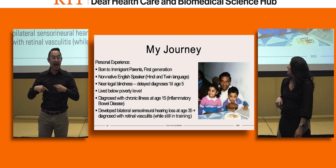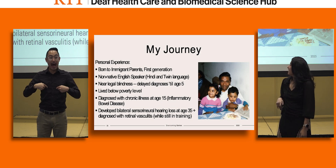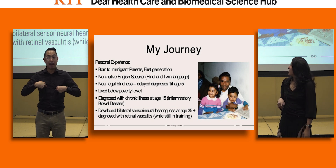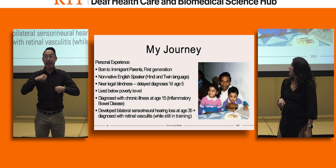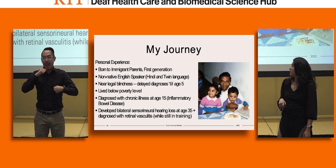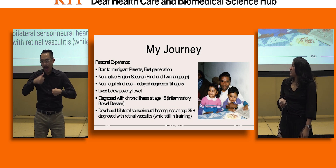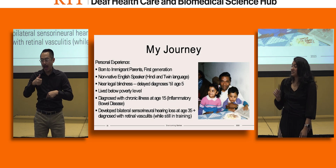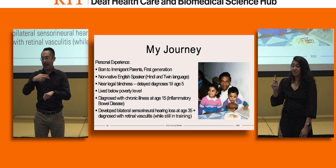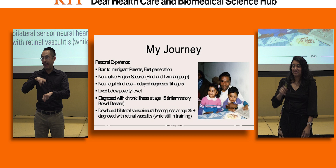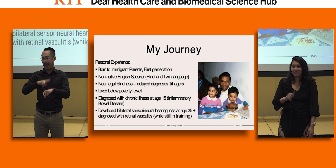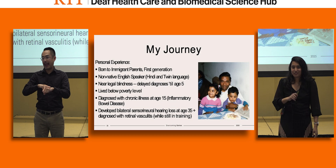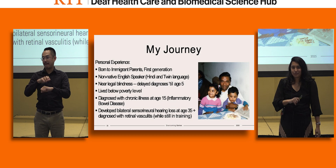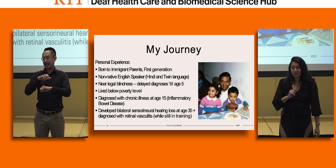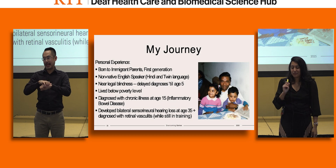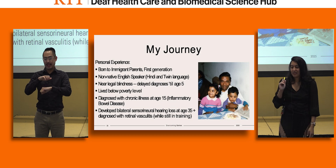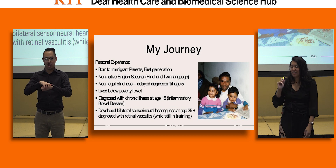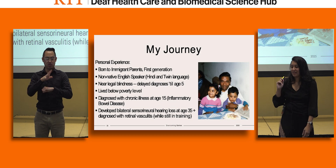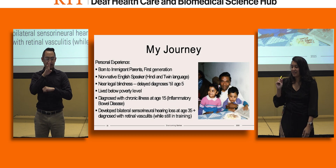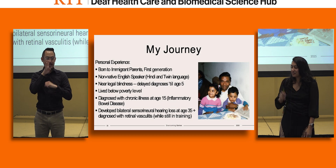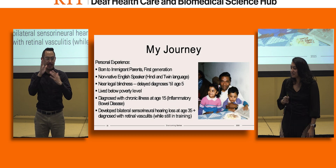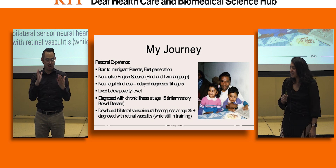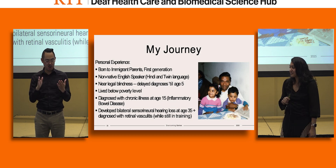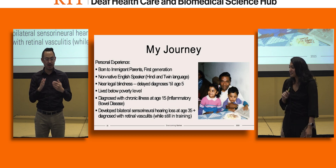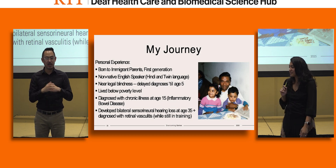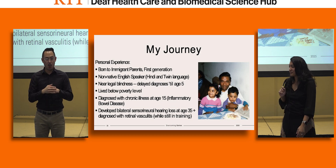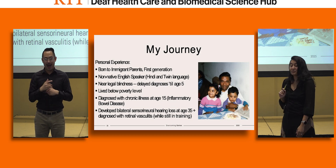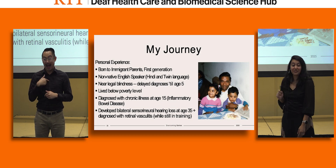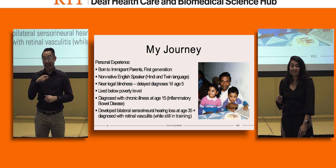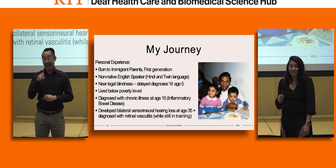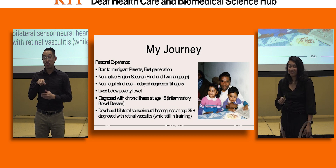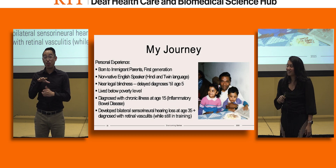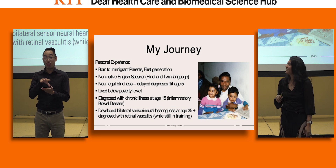and I started school and learned English through ESOL.